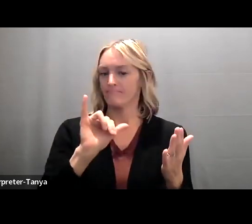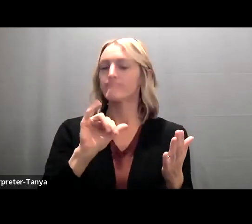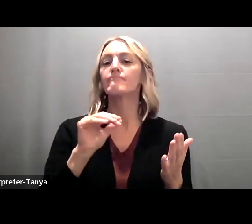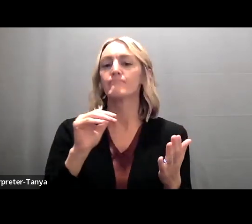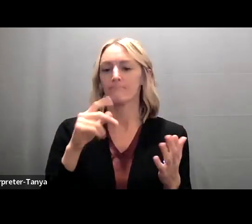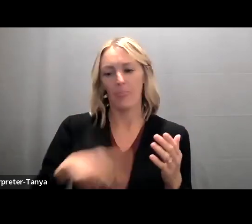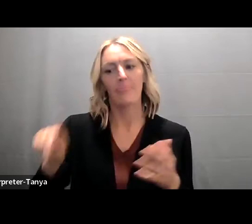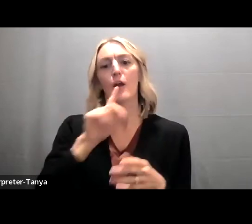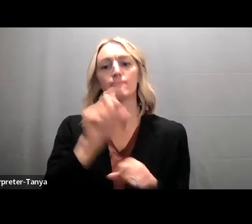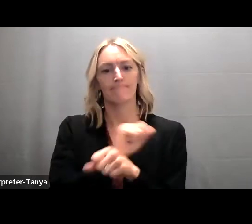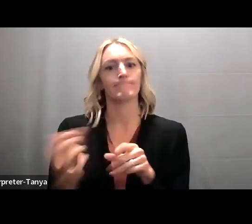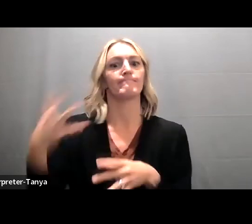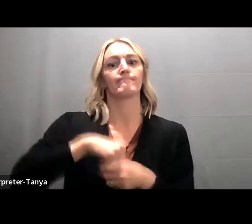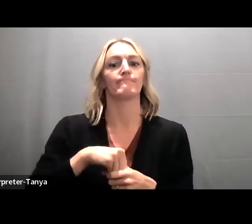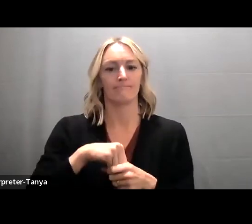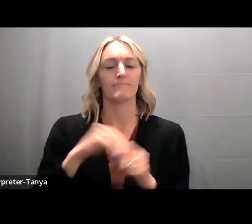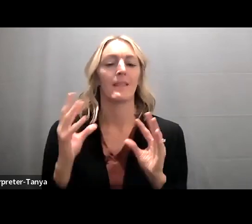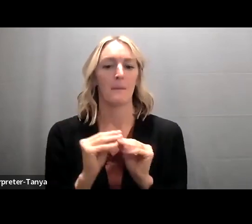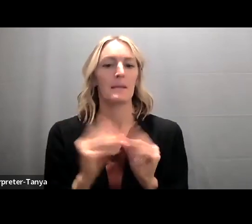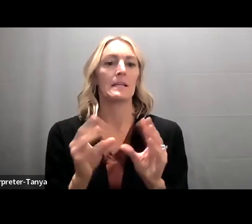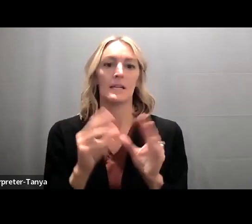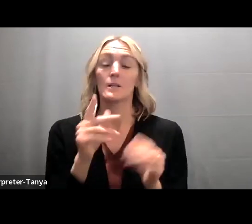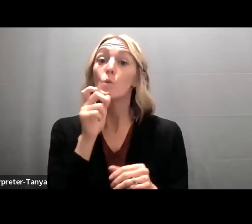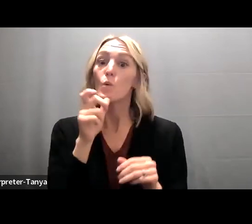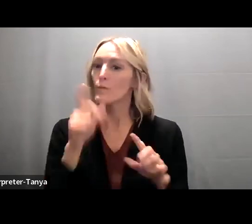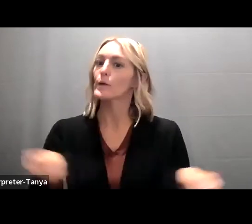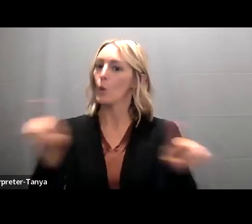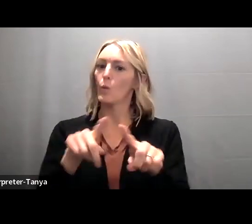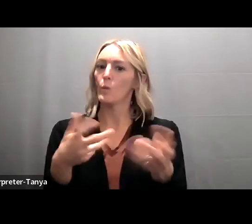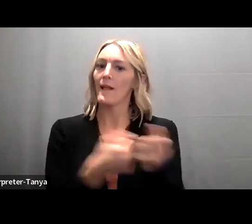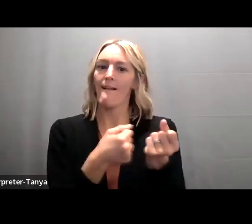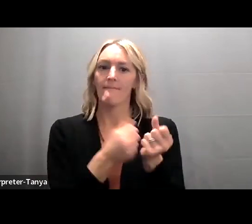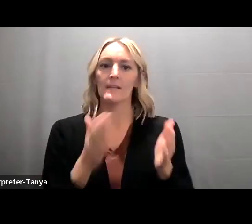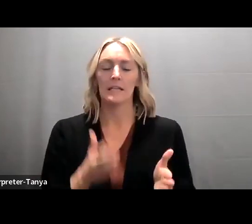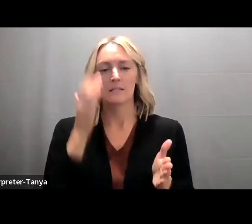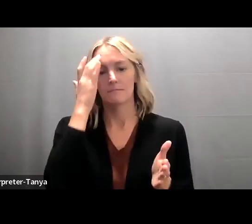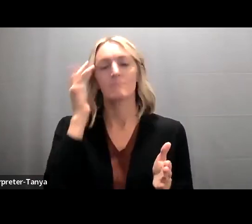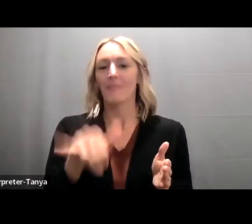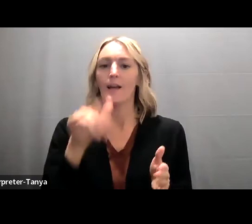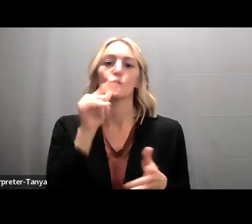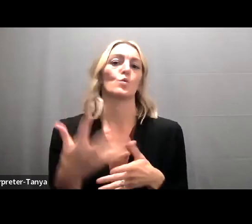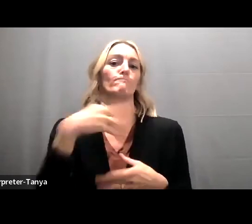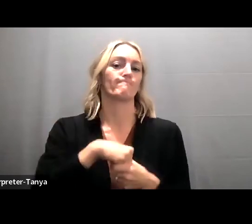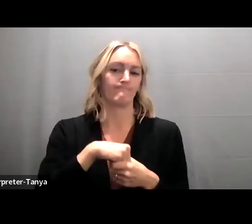And that somebody is y'all. Advocates, that is who at the table and getting these things heard.